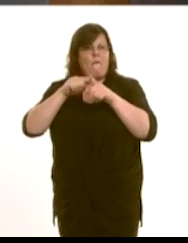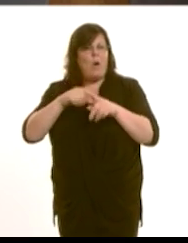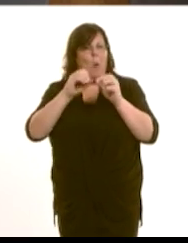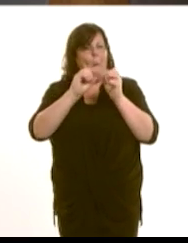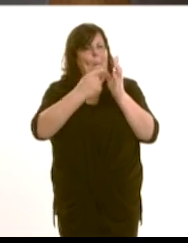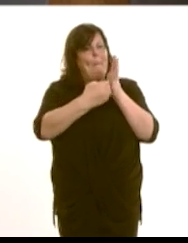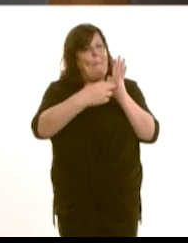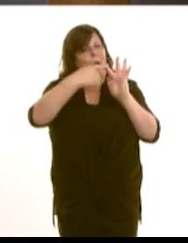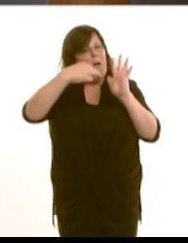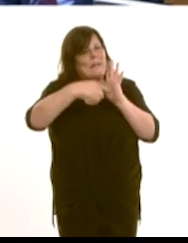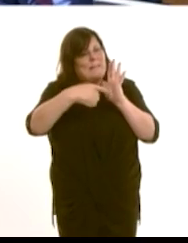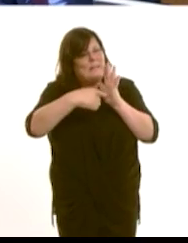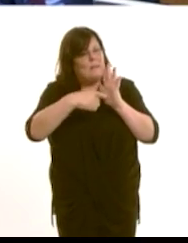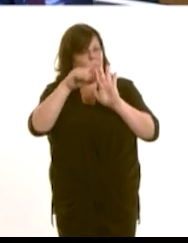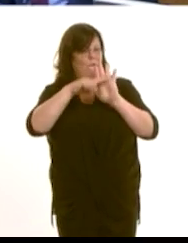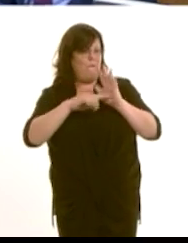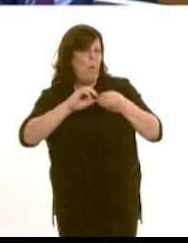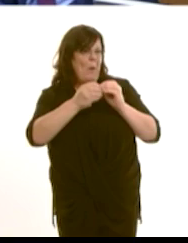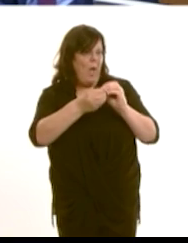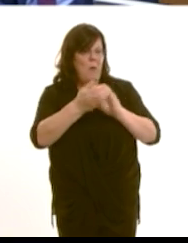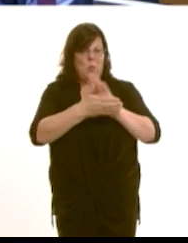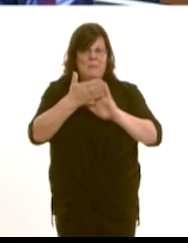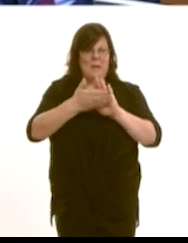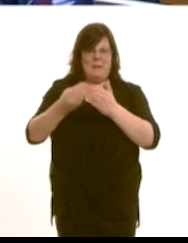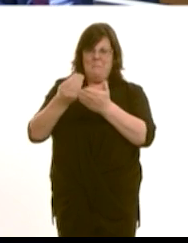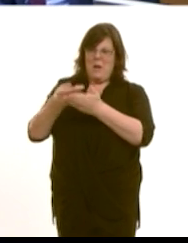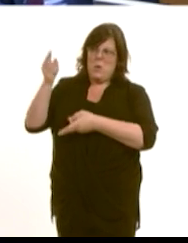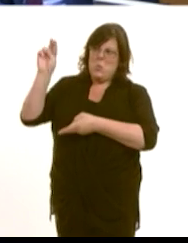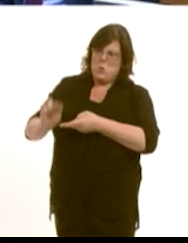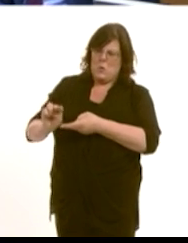means a substantial reduction in funding for Welsh agriculture.